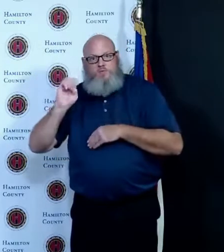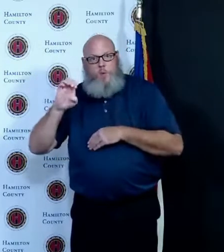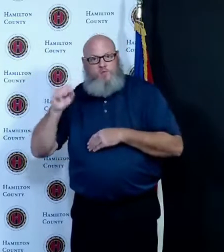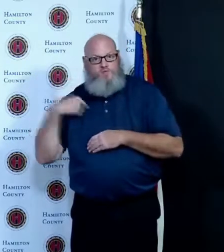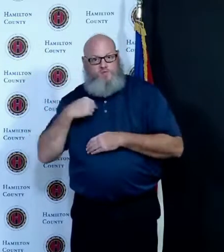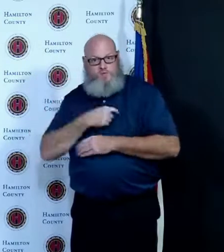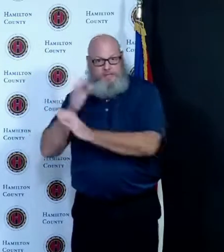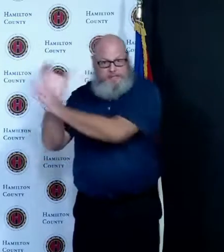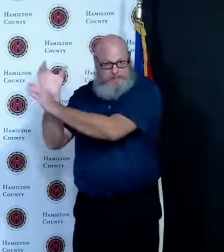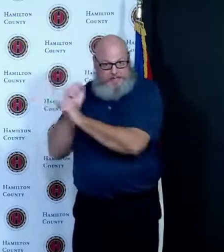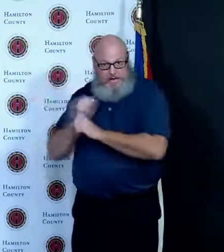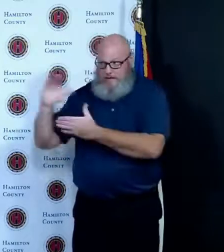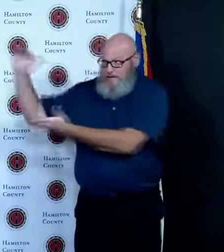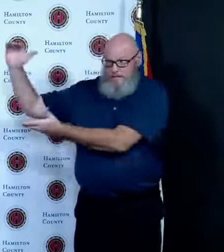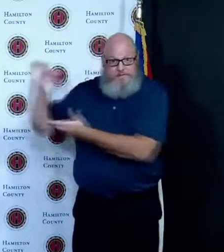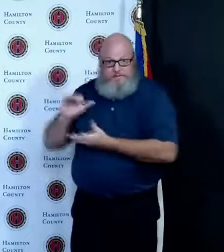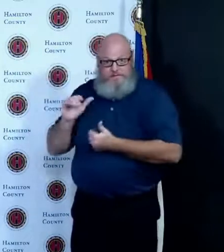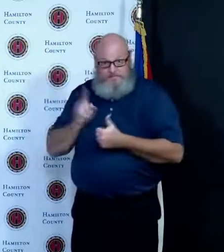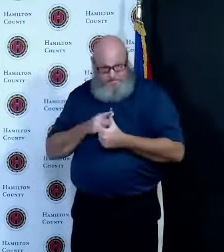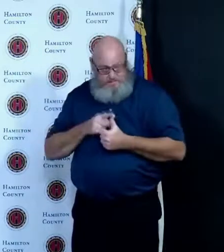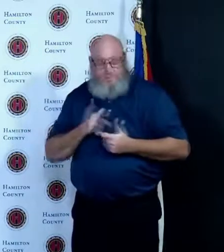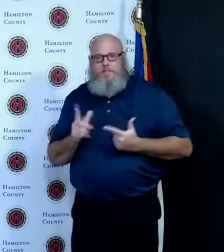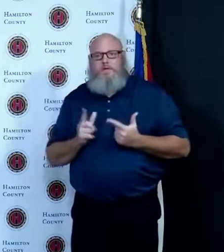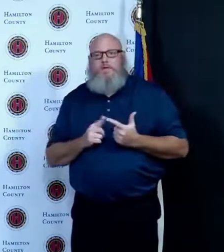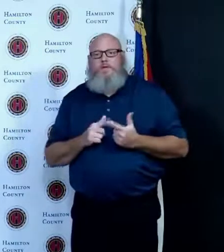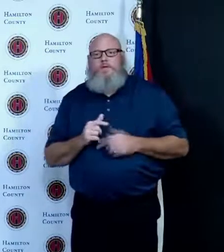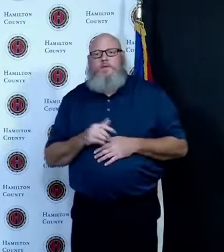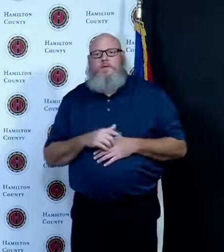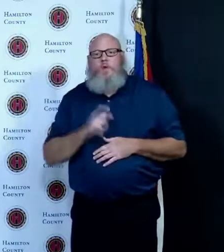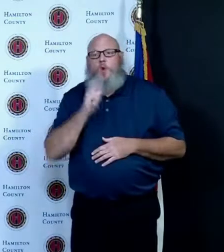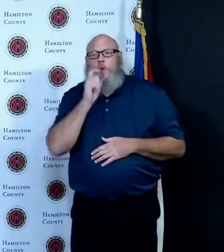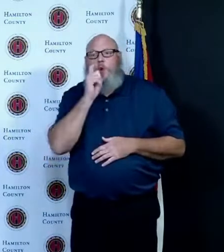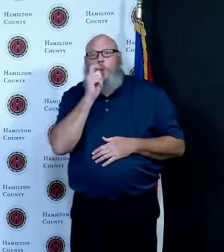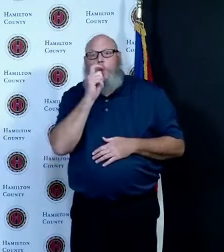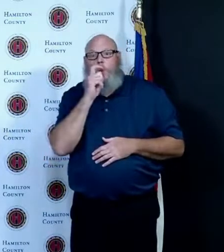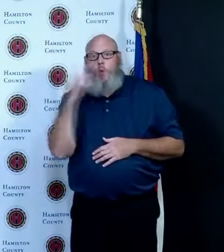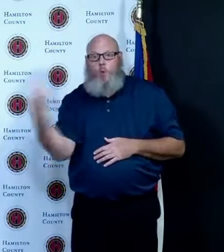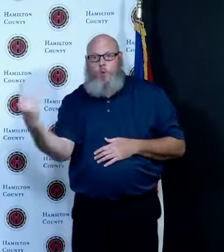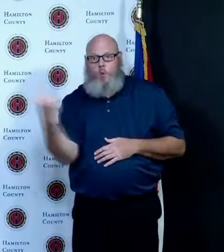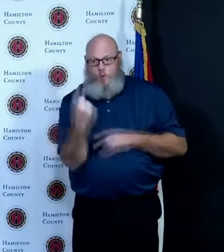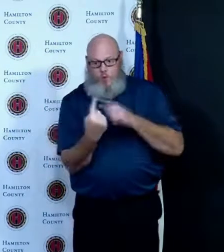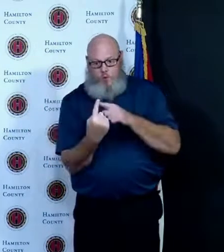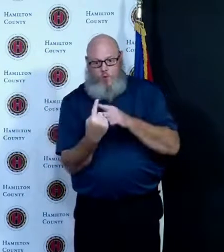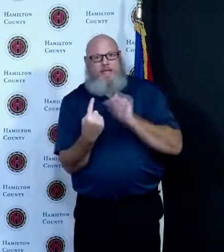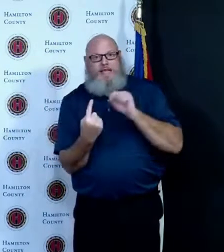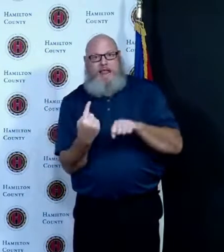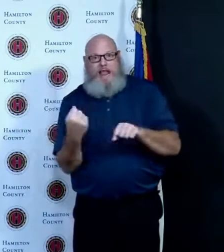impacted by the virus that get it worse and might die from the virus